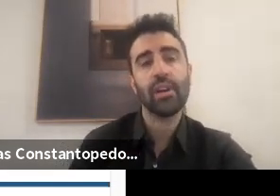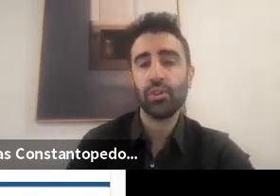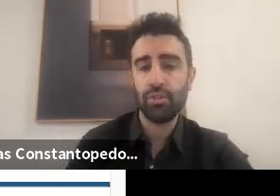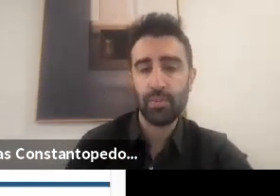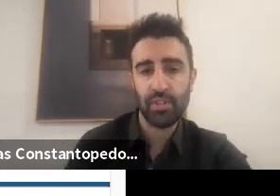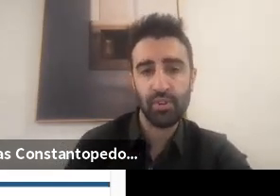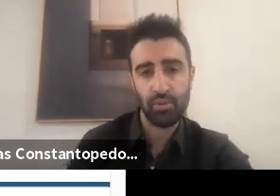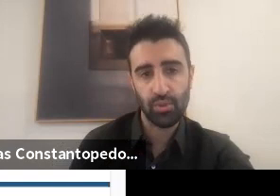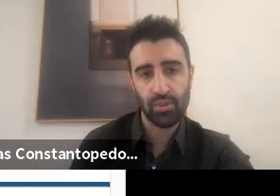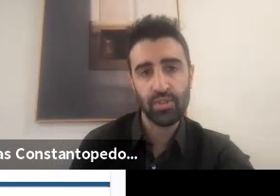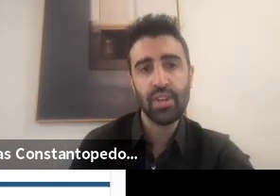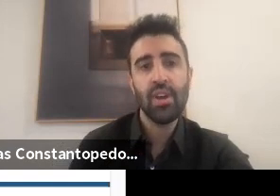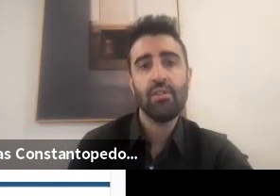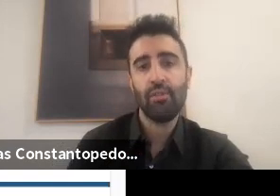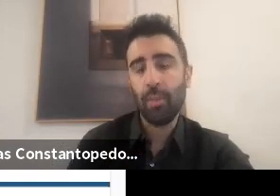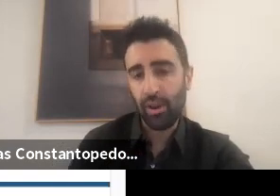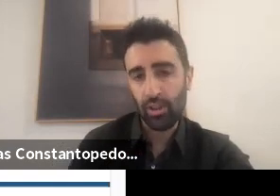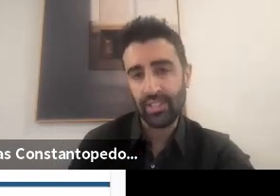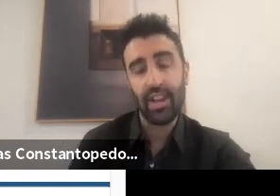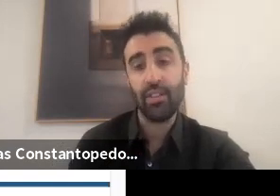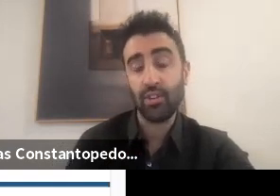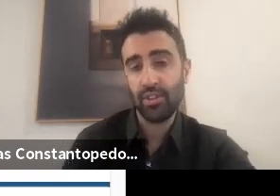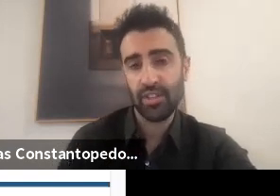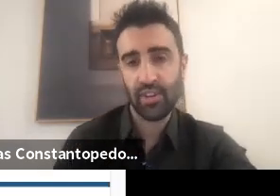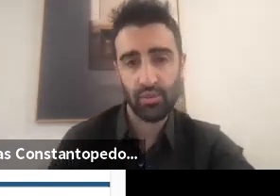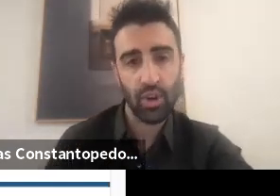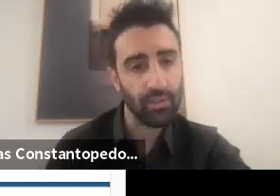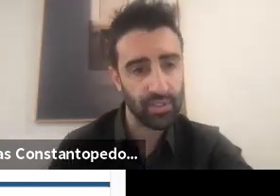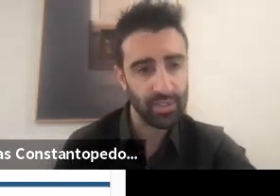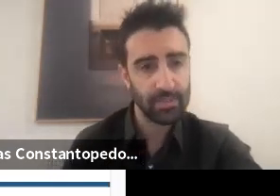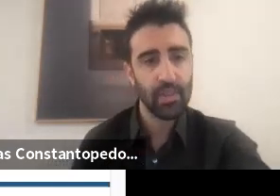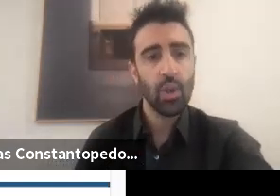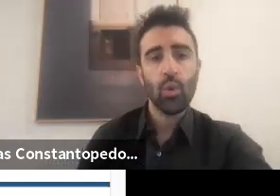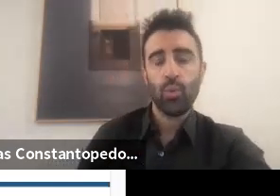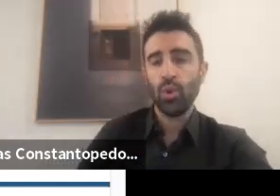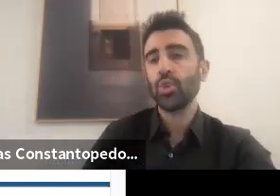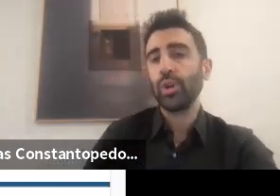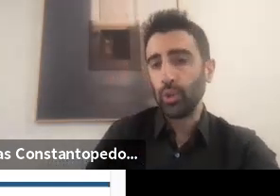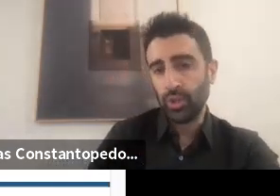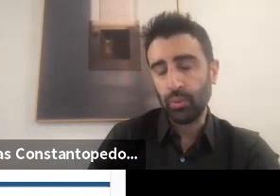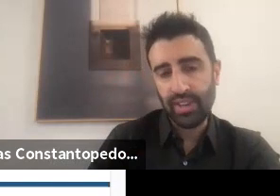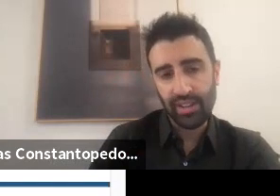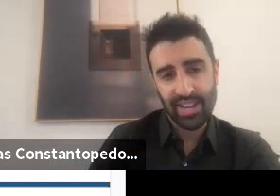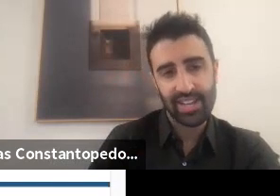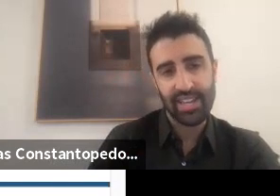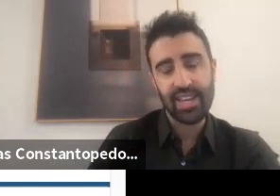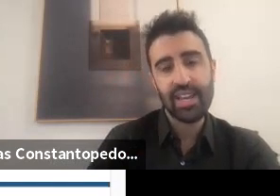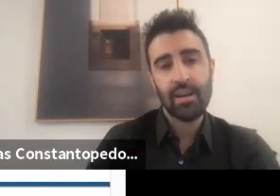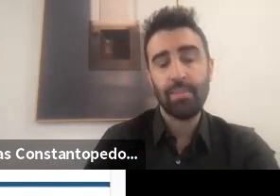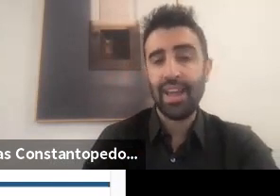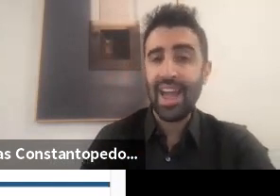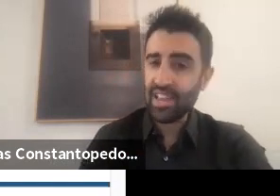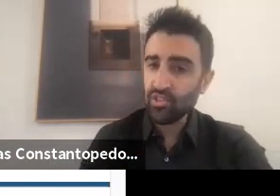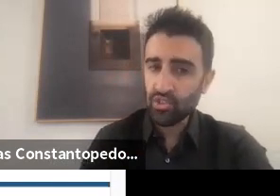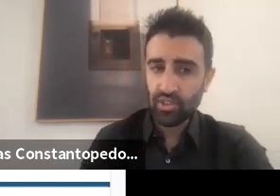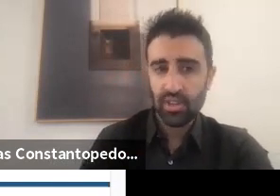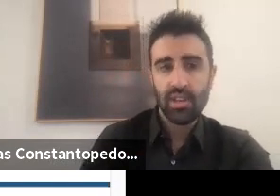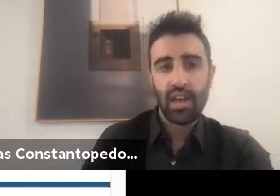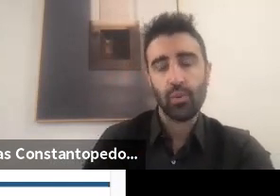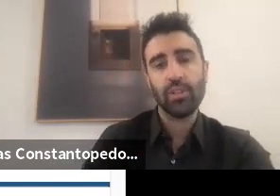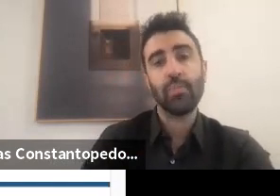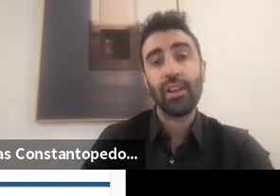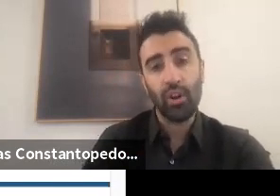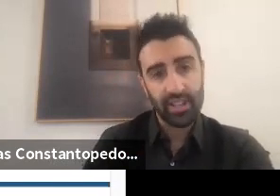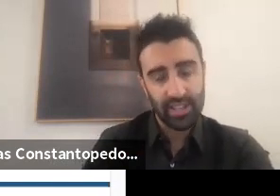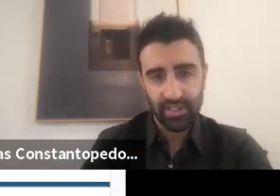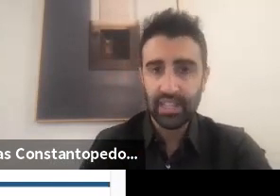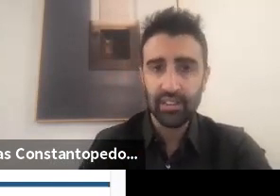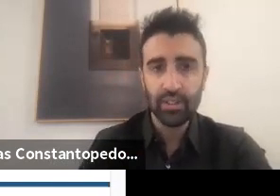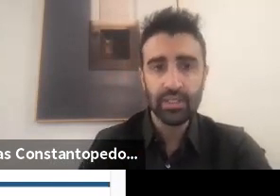Elias Constantopedos : Country specific resources from our colleagues at other UNICEF country faces, we also included within our tagging by age as well as by connectivity level.